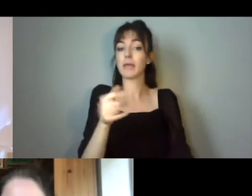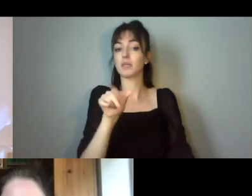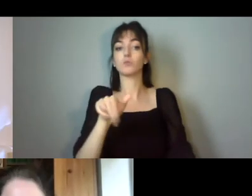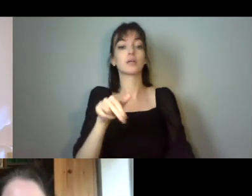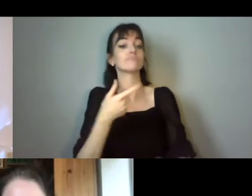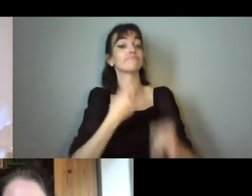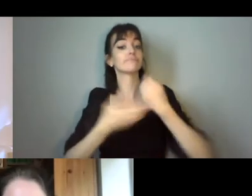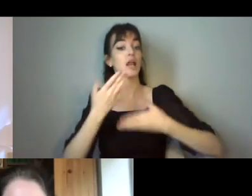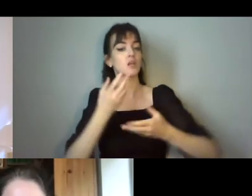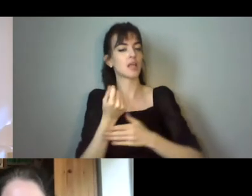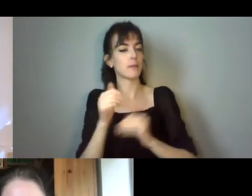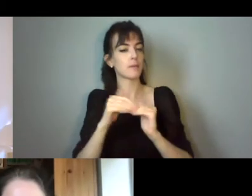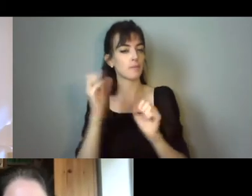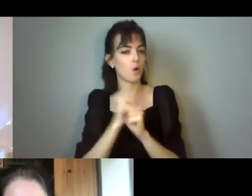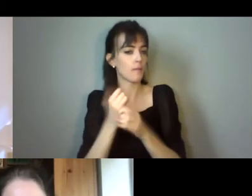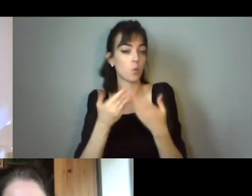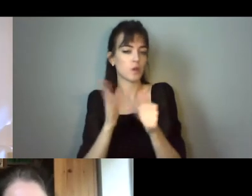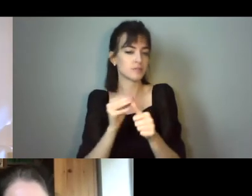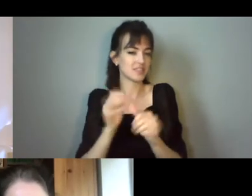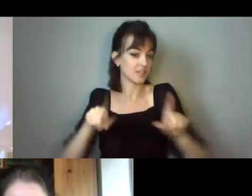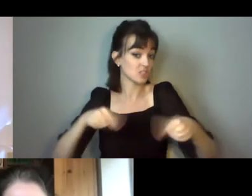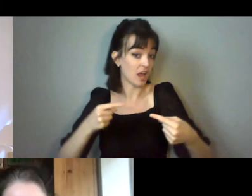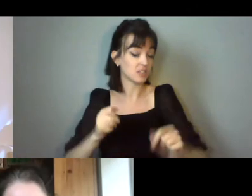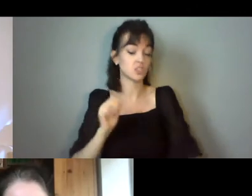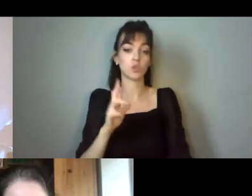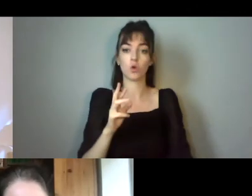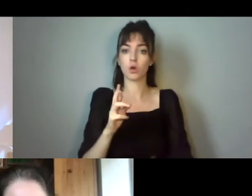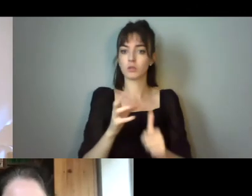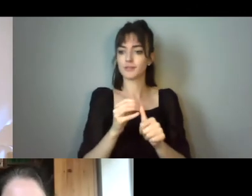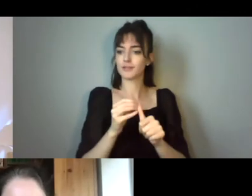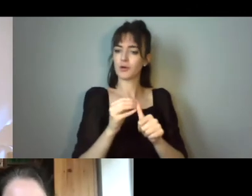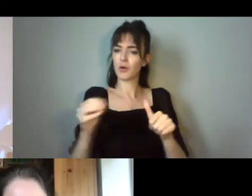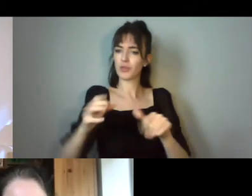particular challenges were, or were there other sectors that were resistant to these reforms?